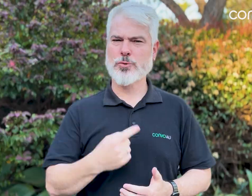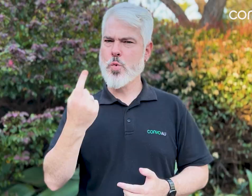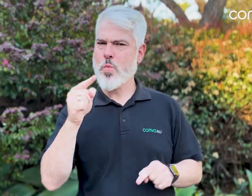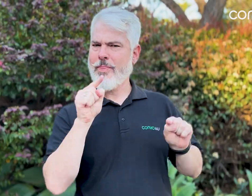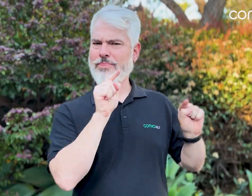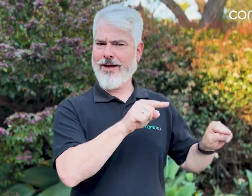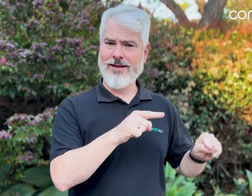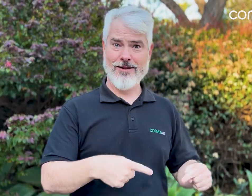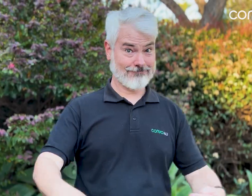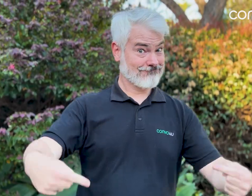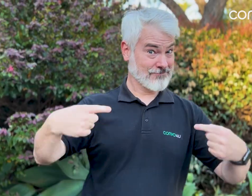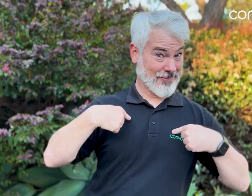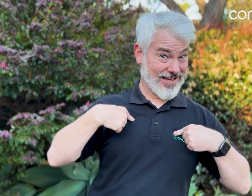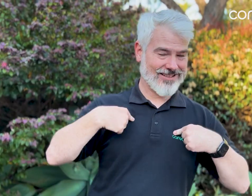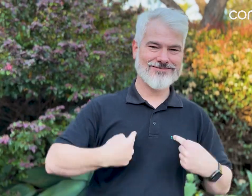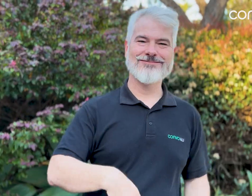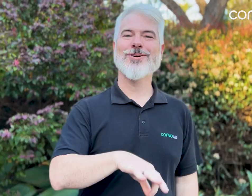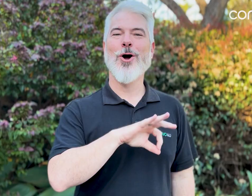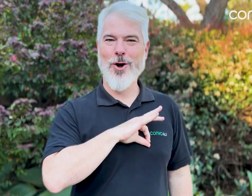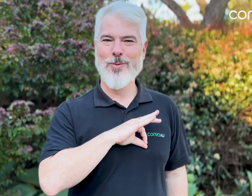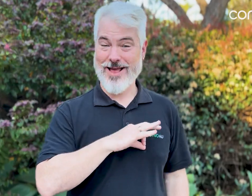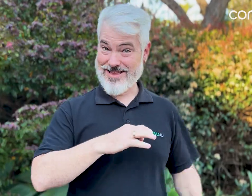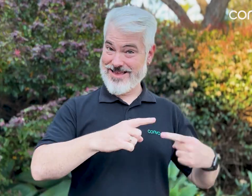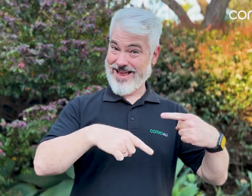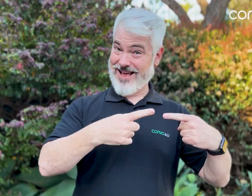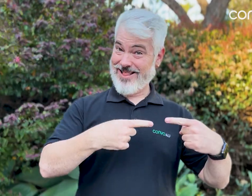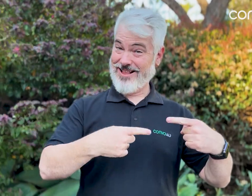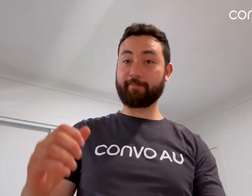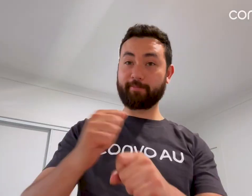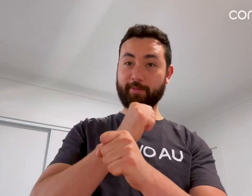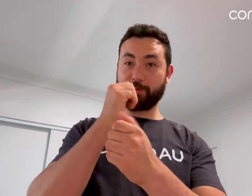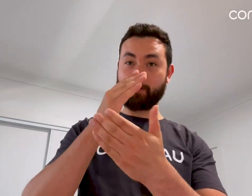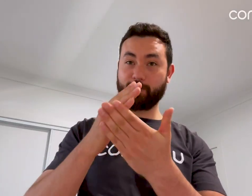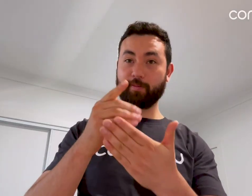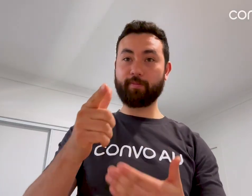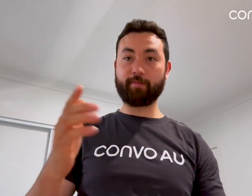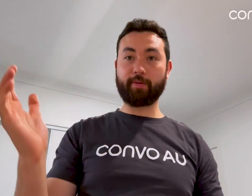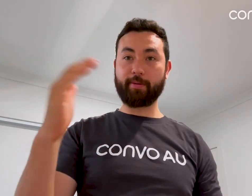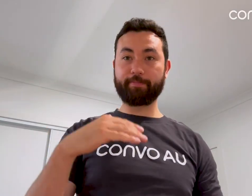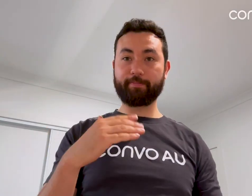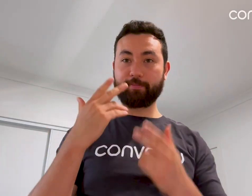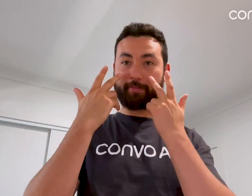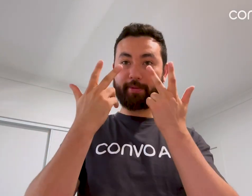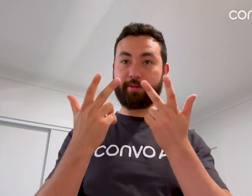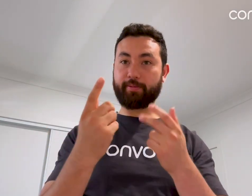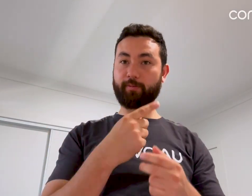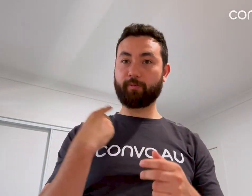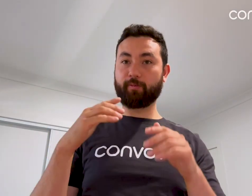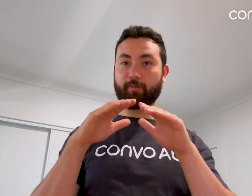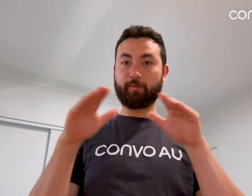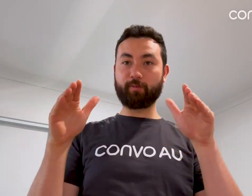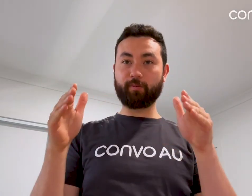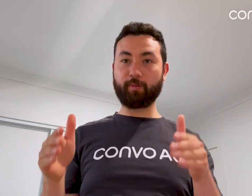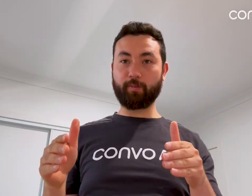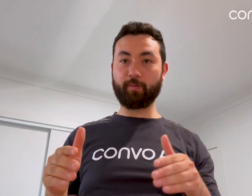I, Olwyne and Kyle will all be there. Make sure to visit the Convo Australia stall!